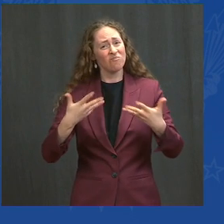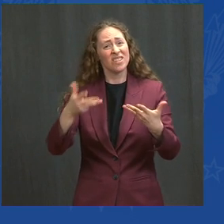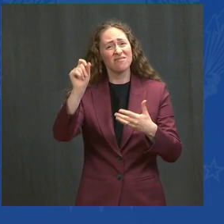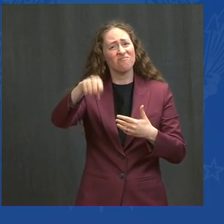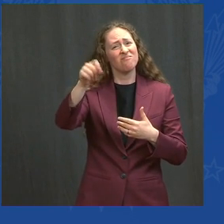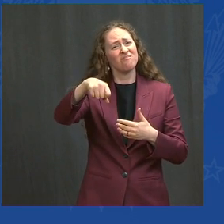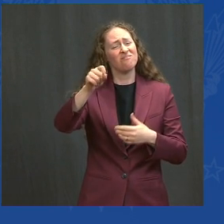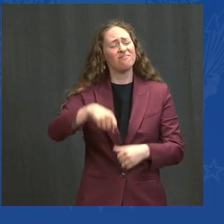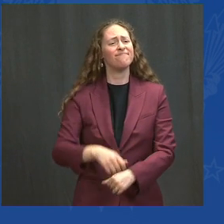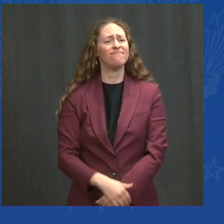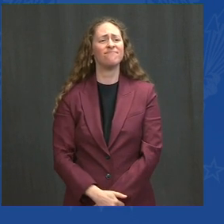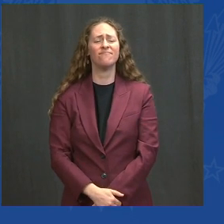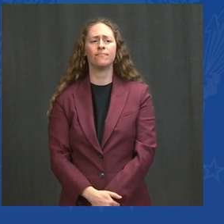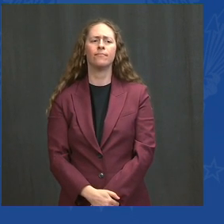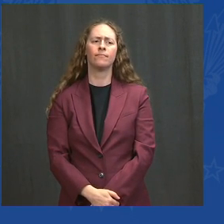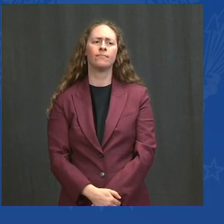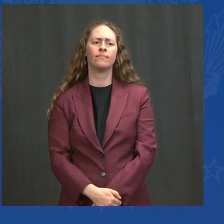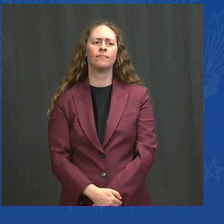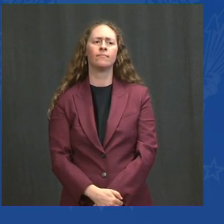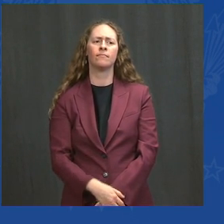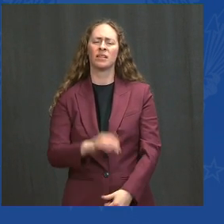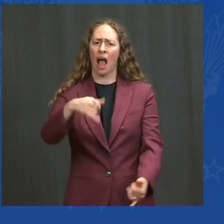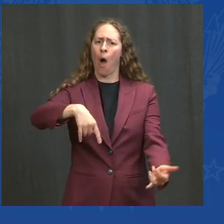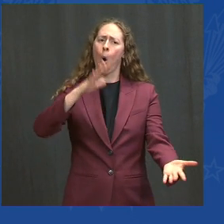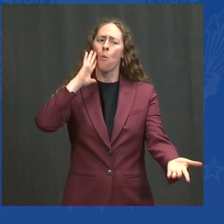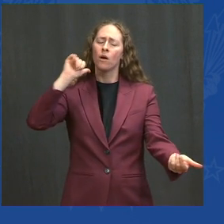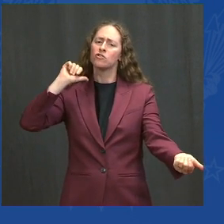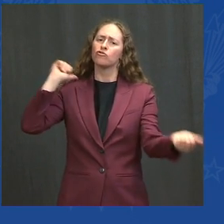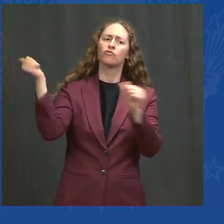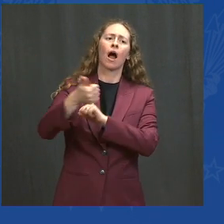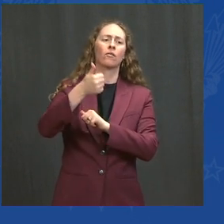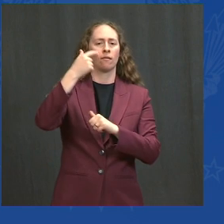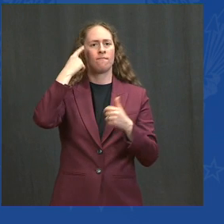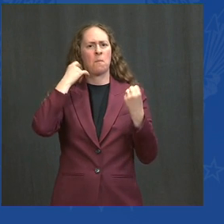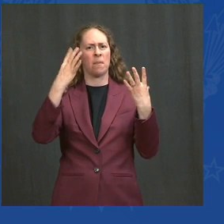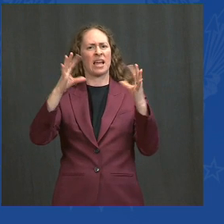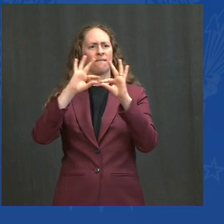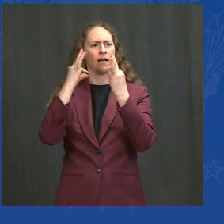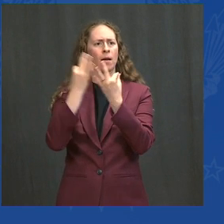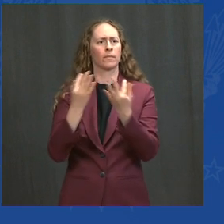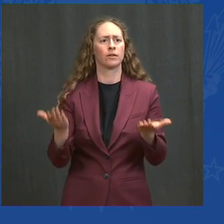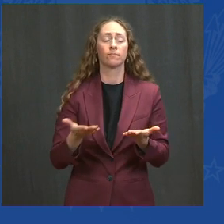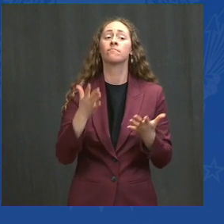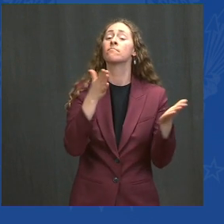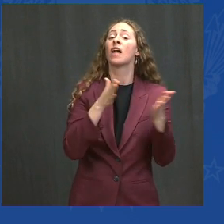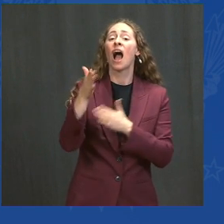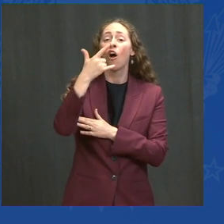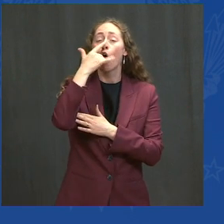for families here in Wisconsin. Here's what it's going to do: This deal will put American workers